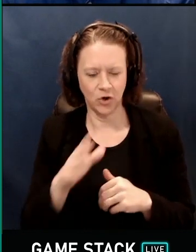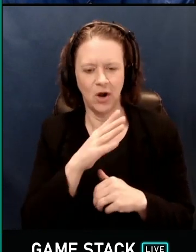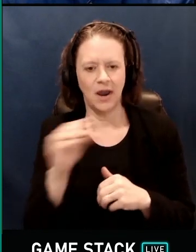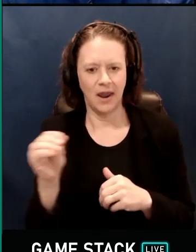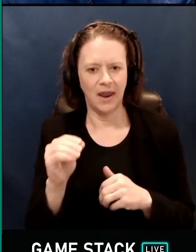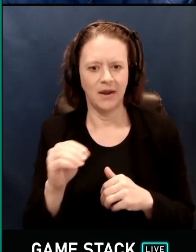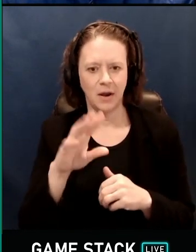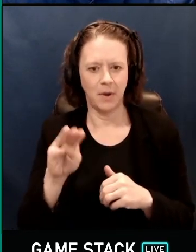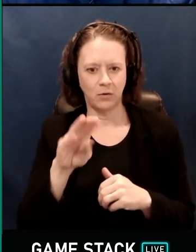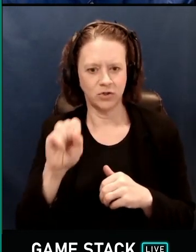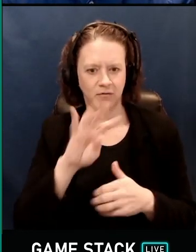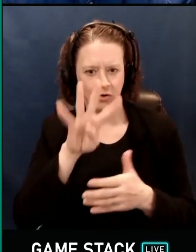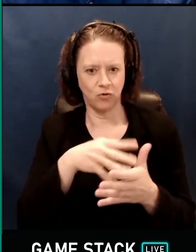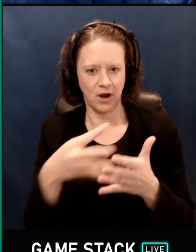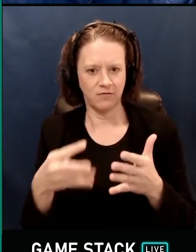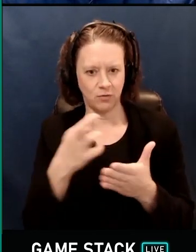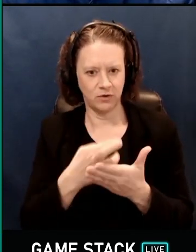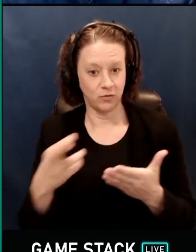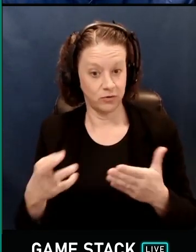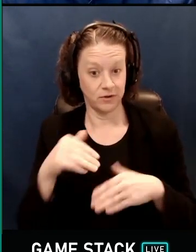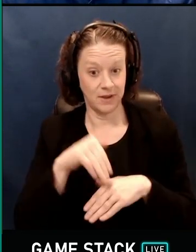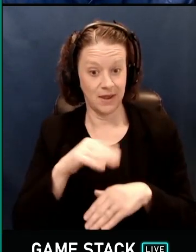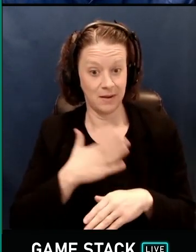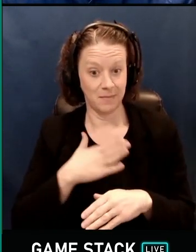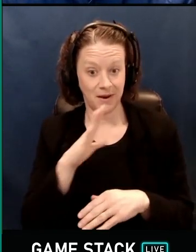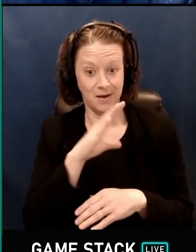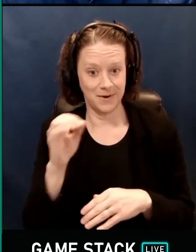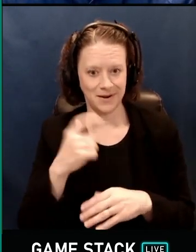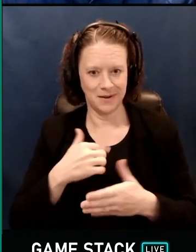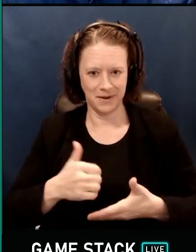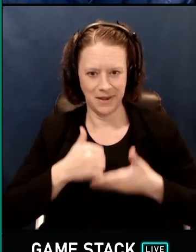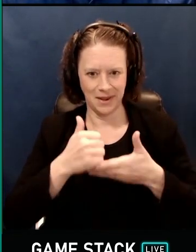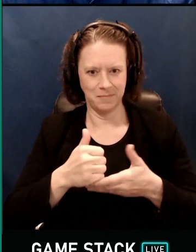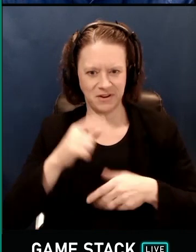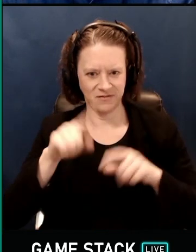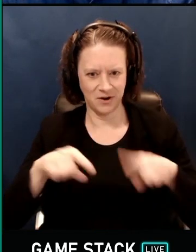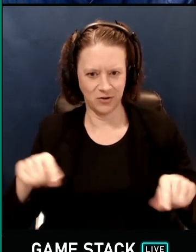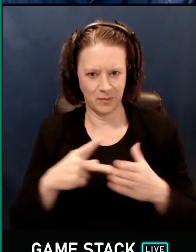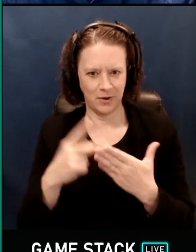I'm helping various projects to ??? and shift their